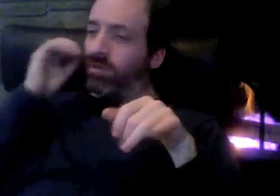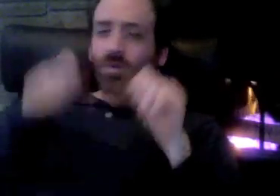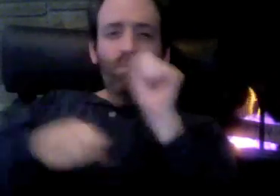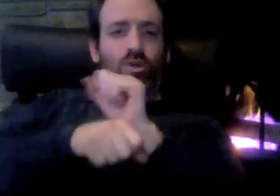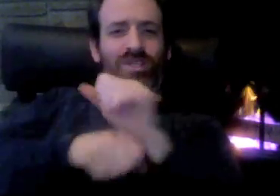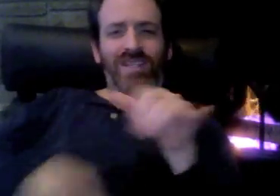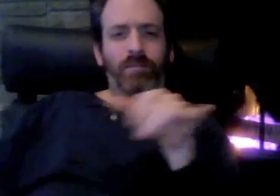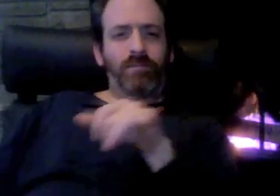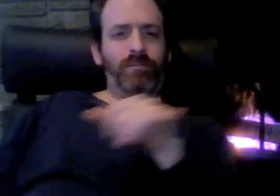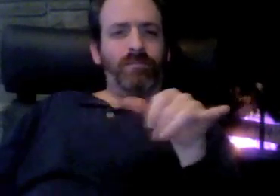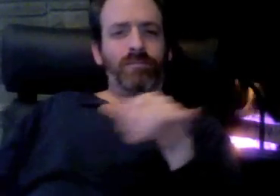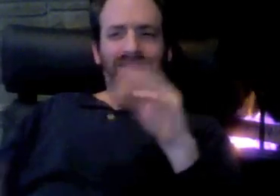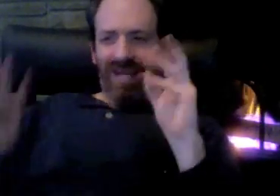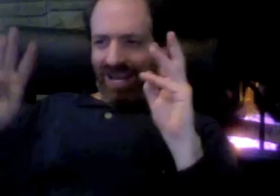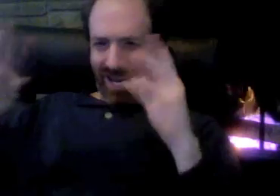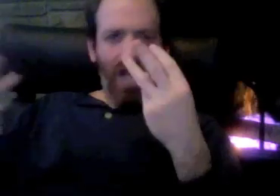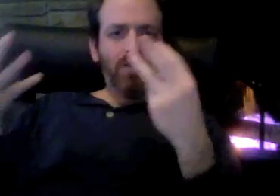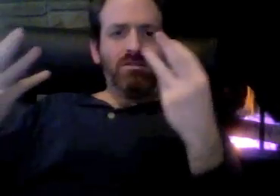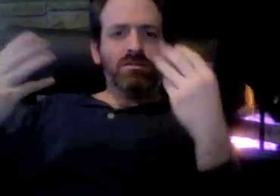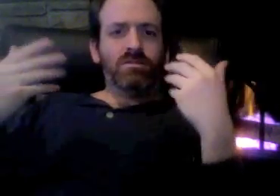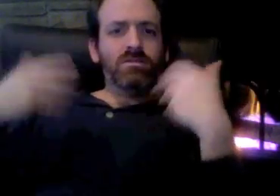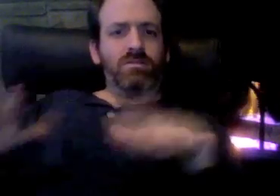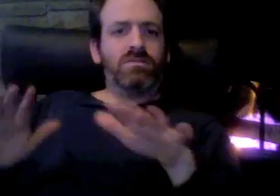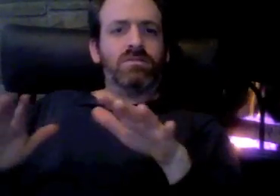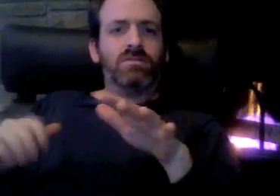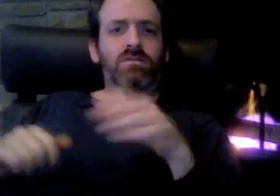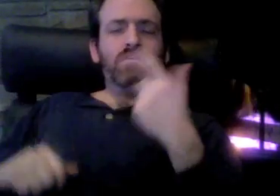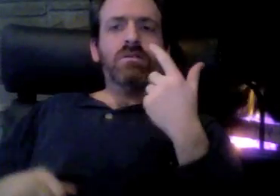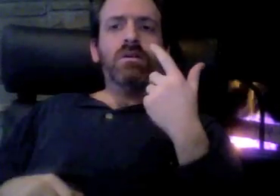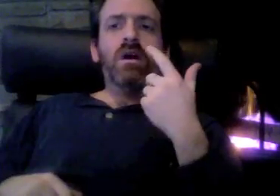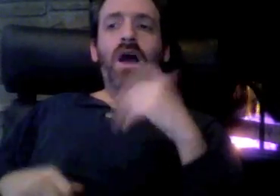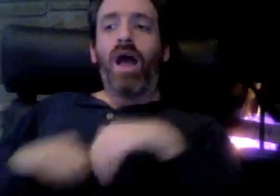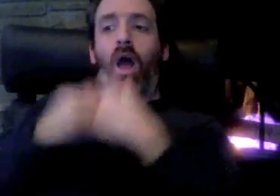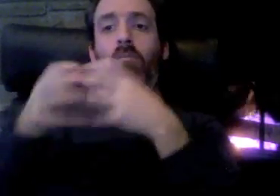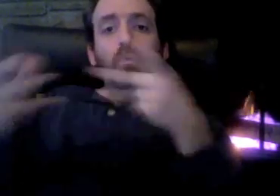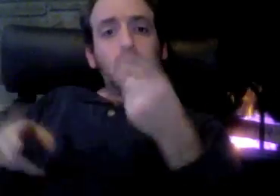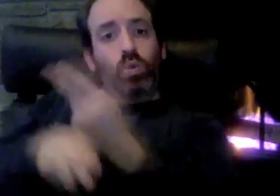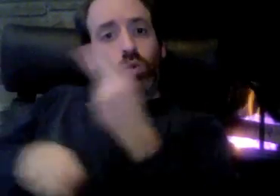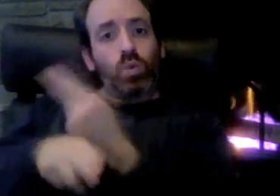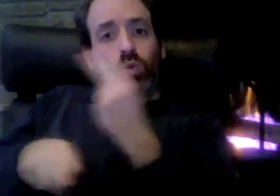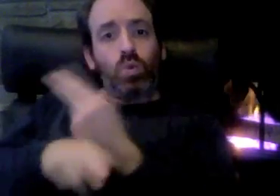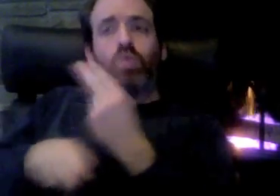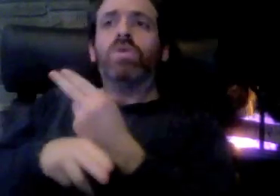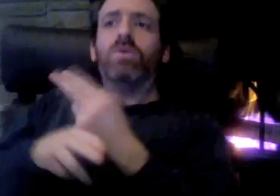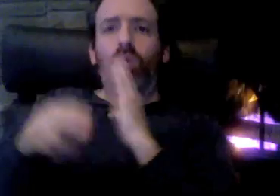FCC. I believe reimbursement rate should be equally between consumers and enterprise users for VRS.